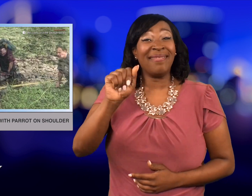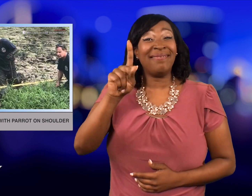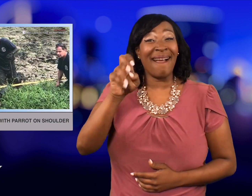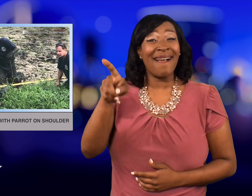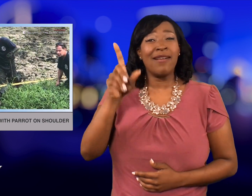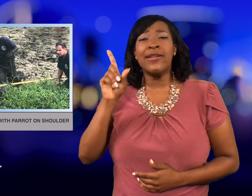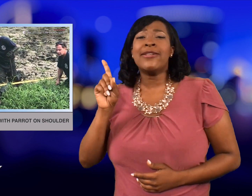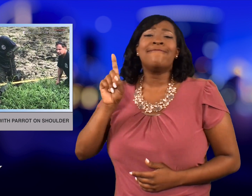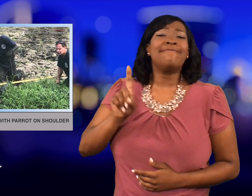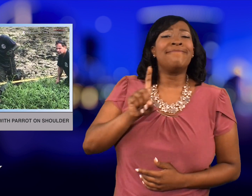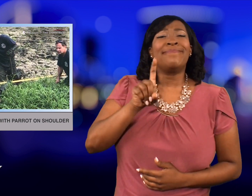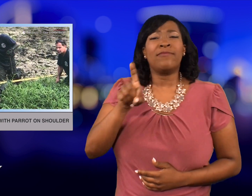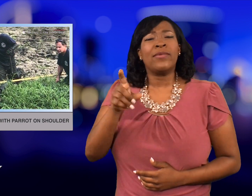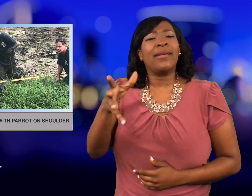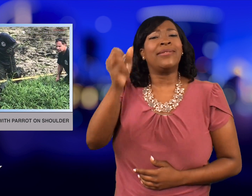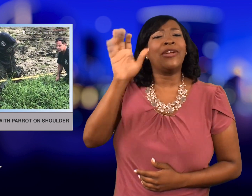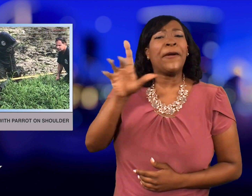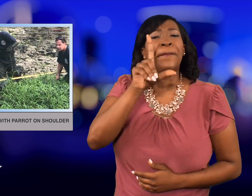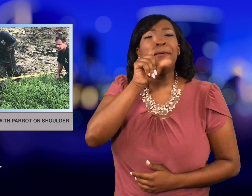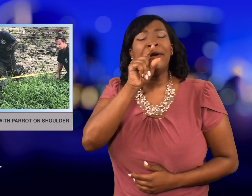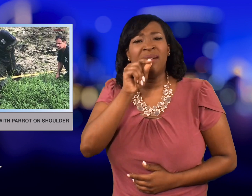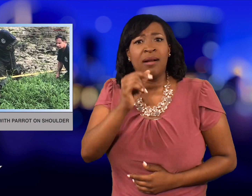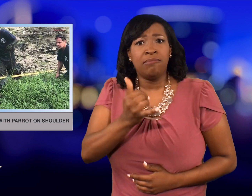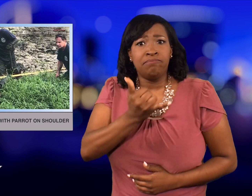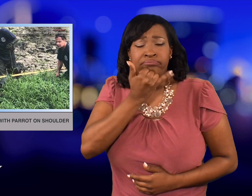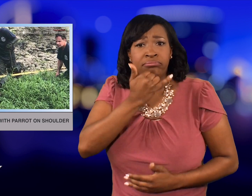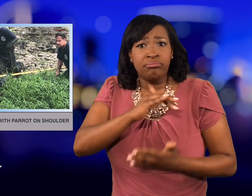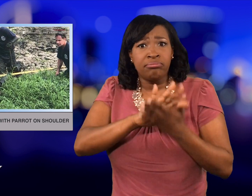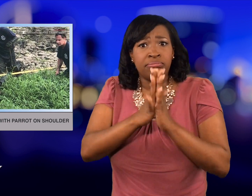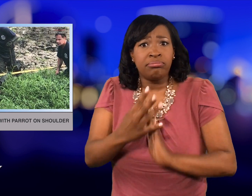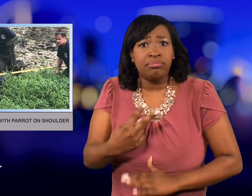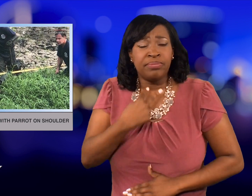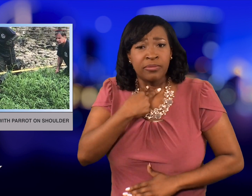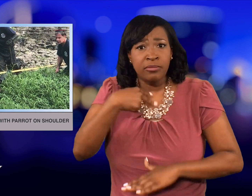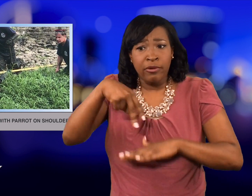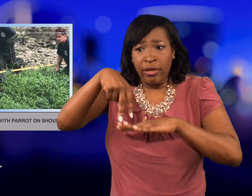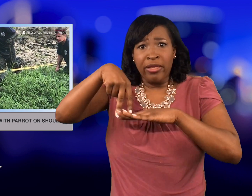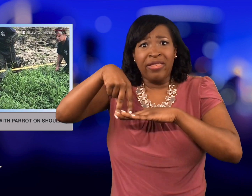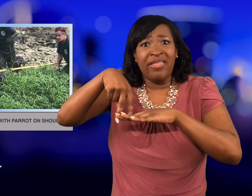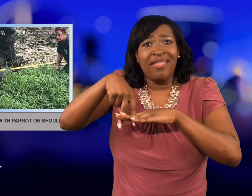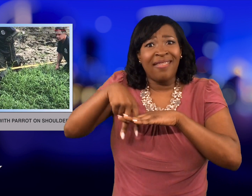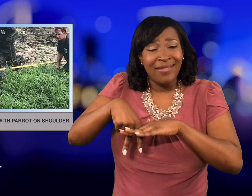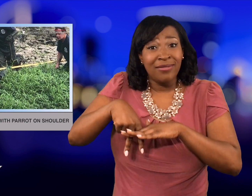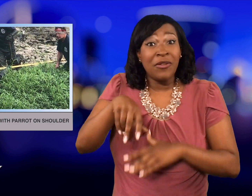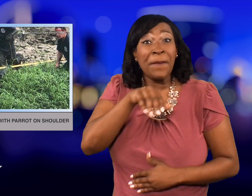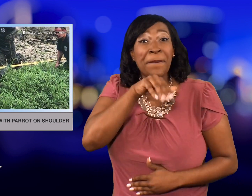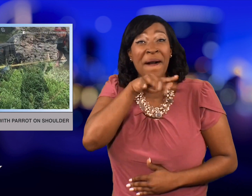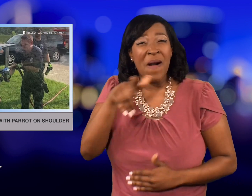The man became stuck after wading into a dredged lake to retrieve the bird.